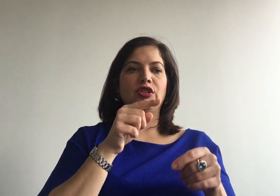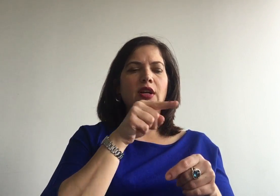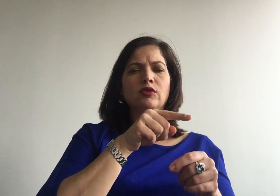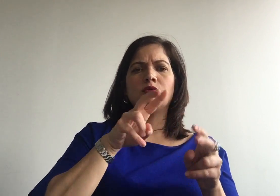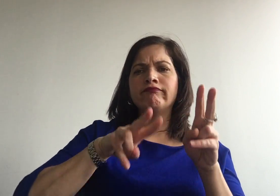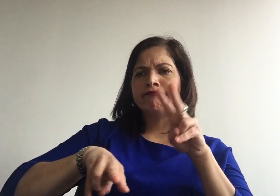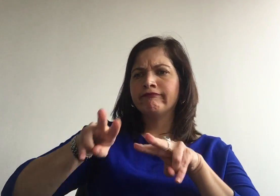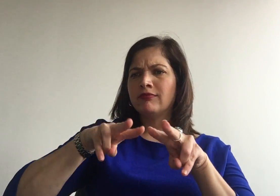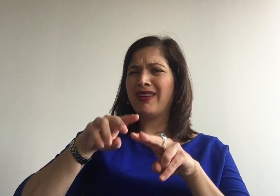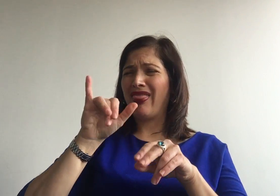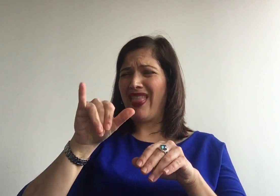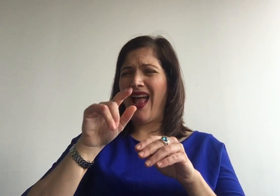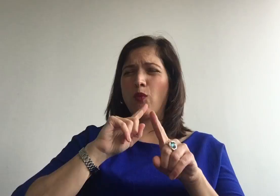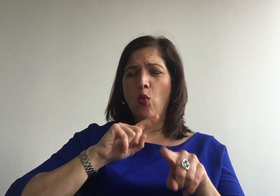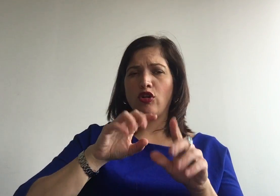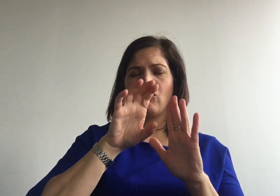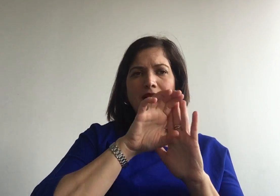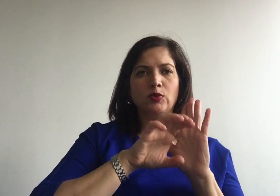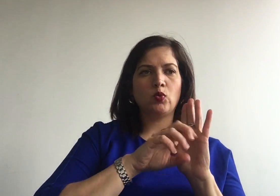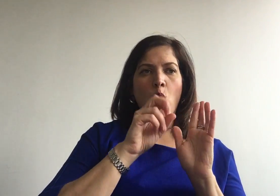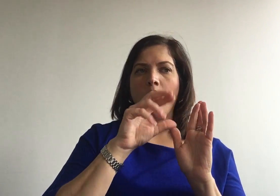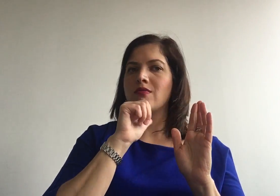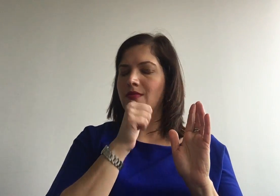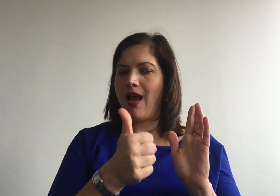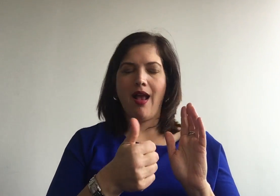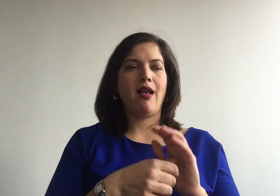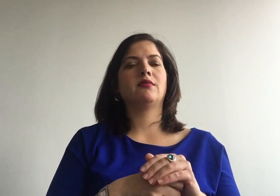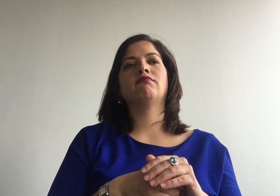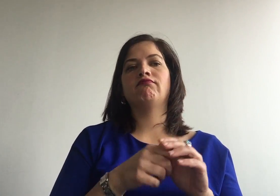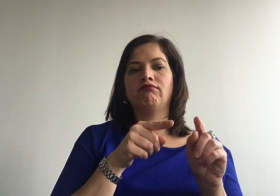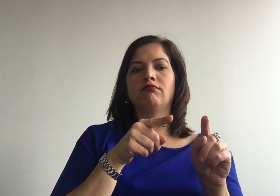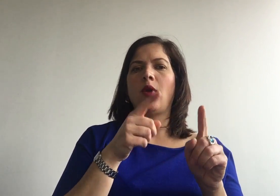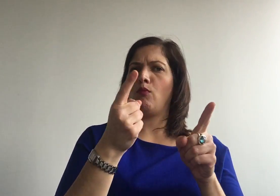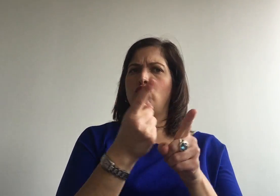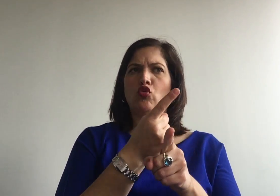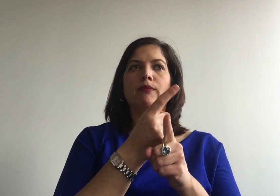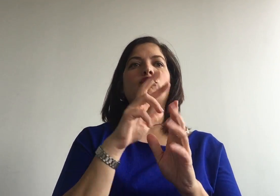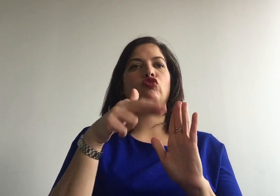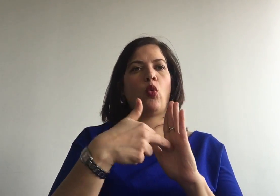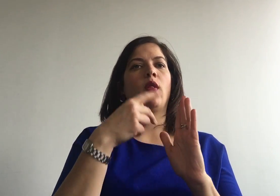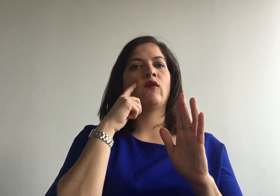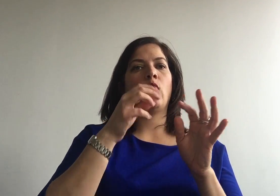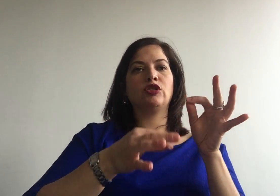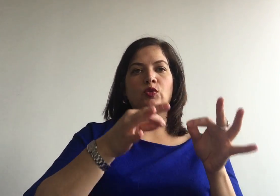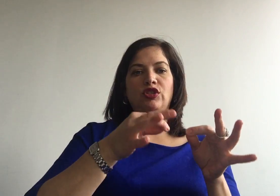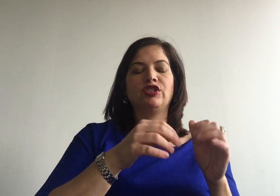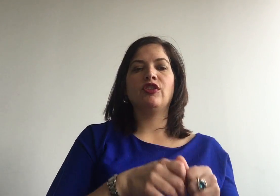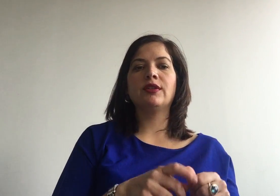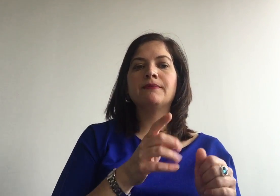to decide whether or not that EO is constitutional. This is an appropriate role for the judiciary.